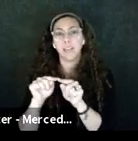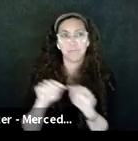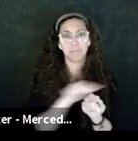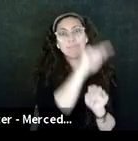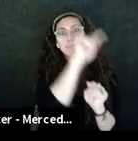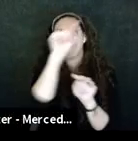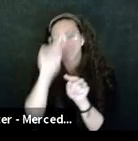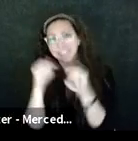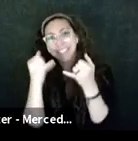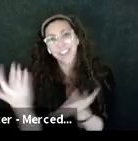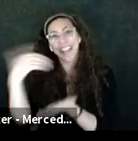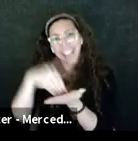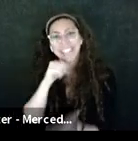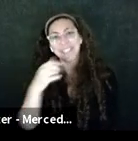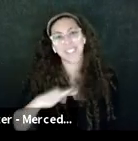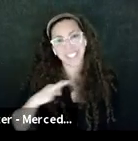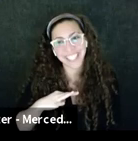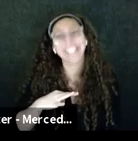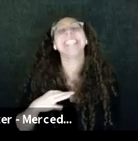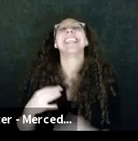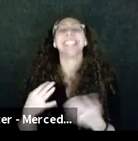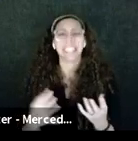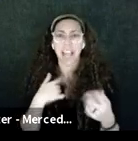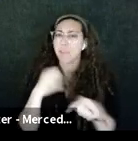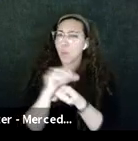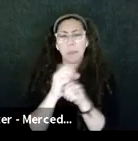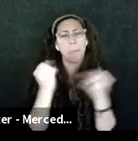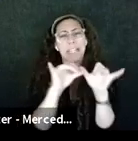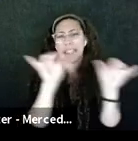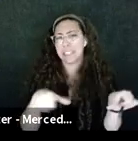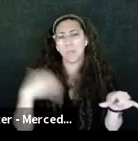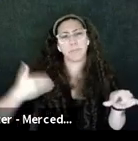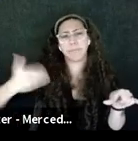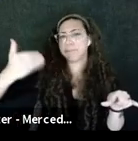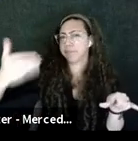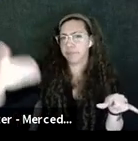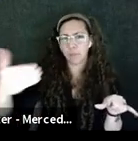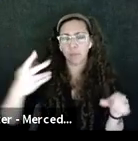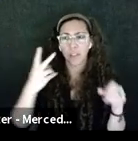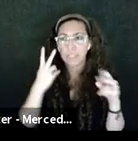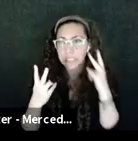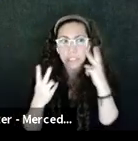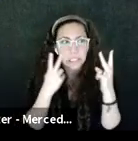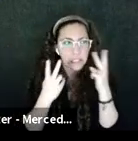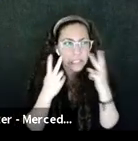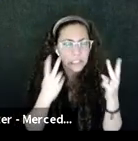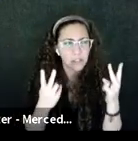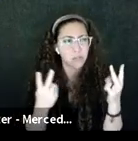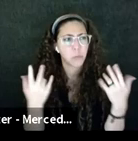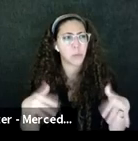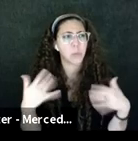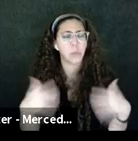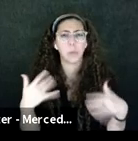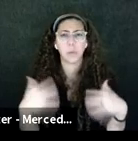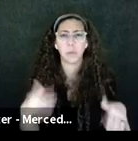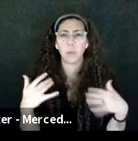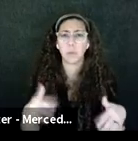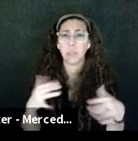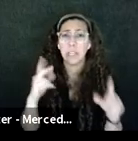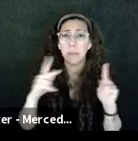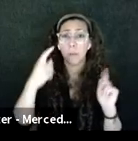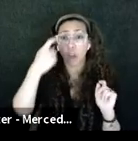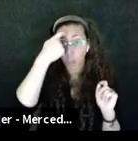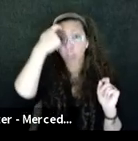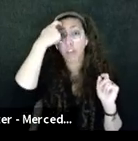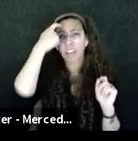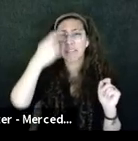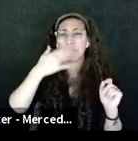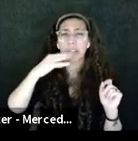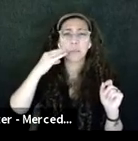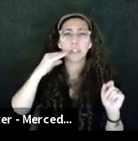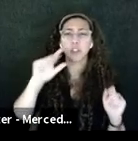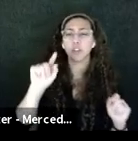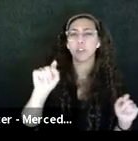Jason Williams: I worked within multiple systems throughout that and I've really seen and learned that the impact of trauma, it's, it's real, and especially early trauma and